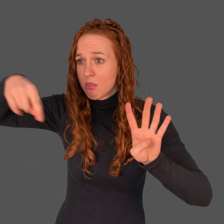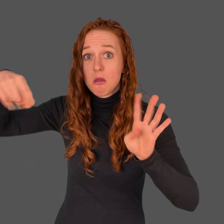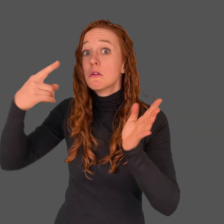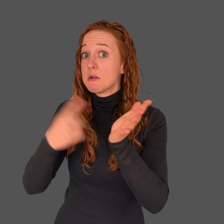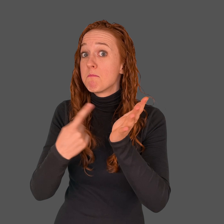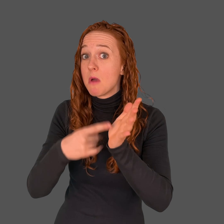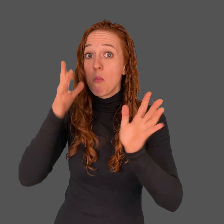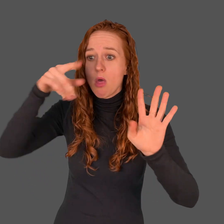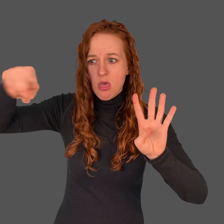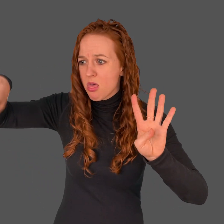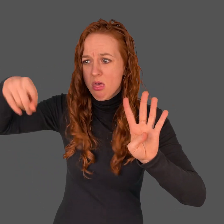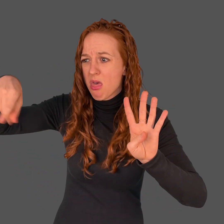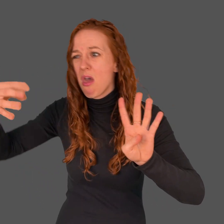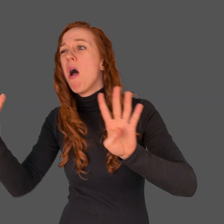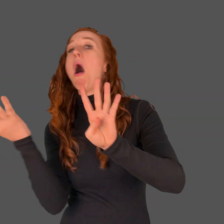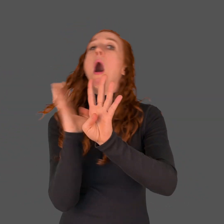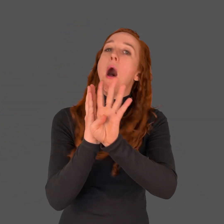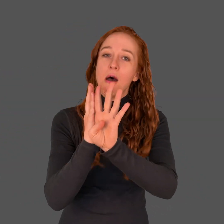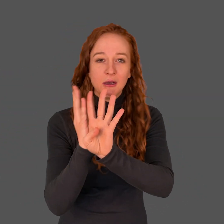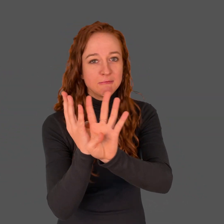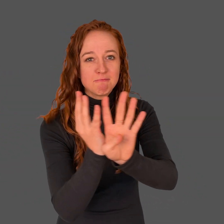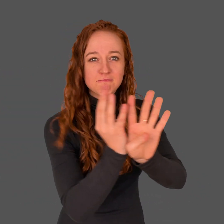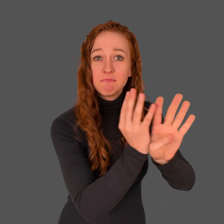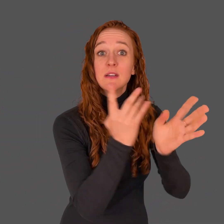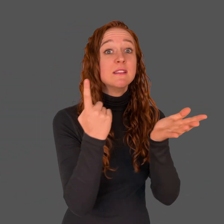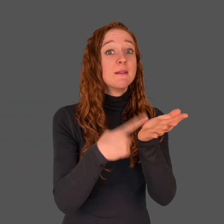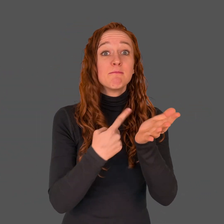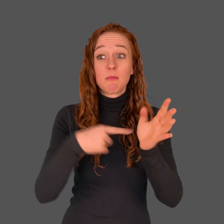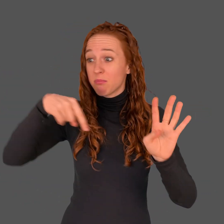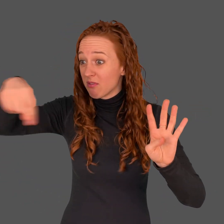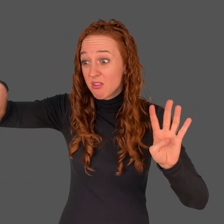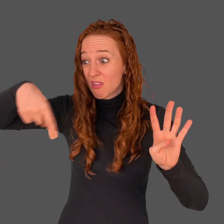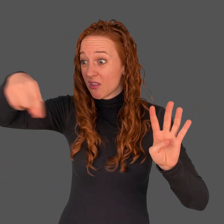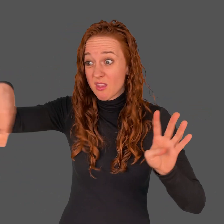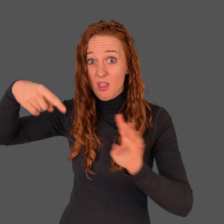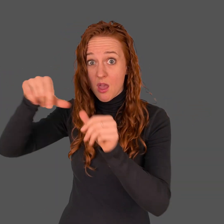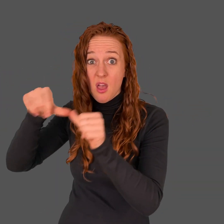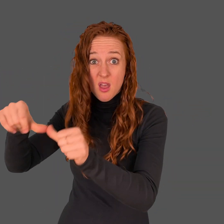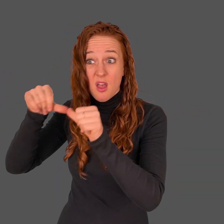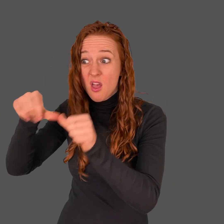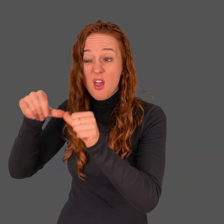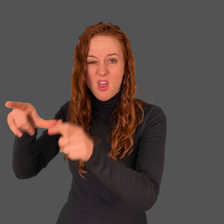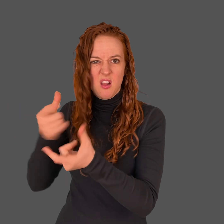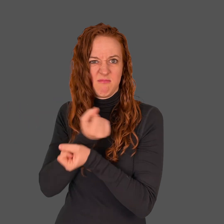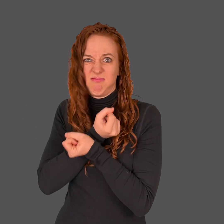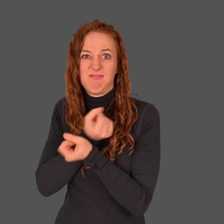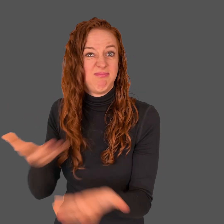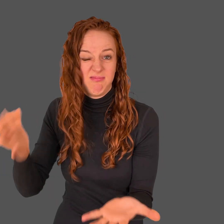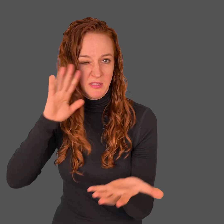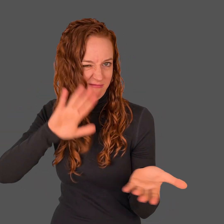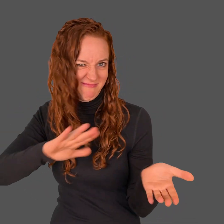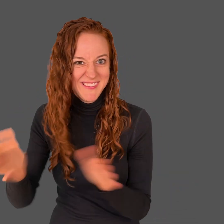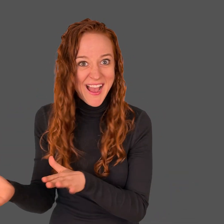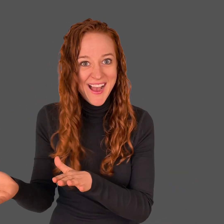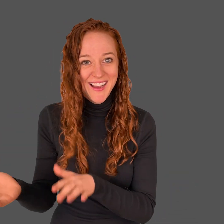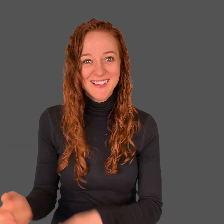This often resolves itself, but sometimes the ants will keep marching around and around until they die of exhaustion.